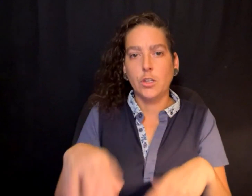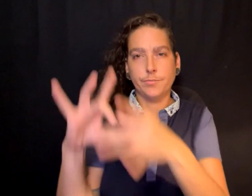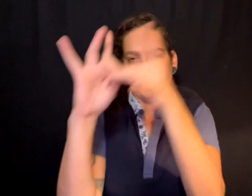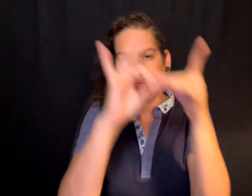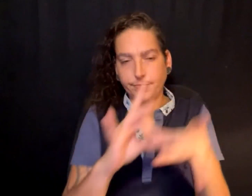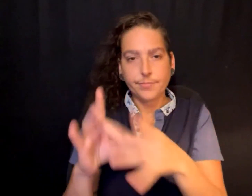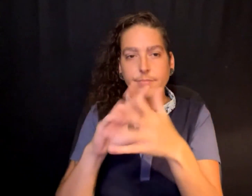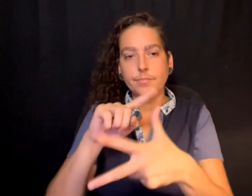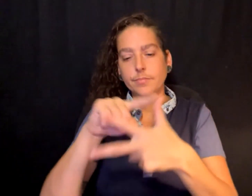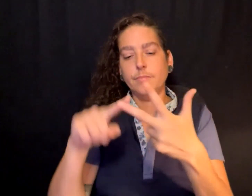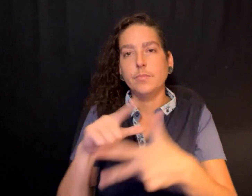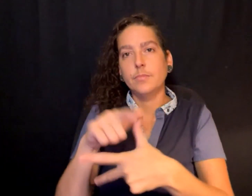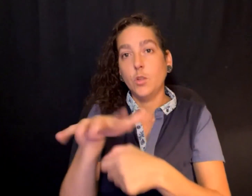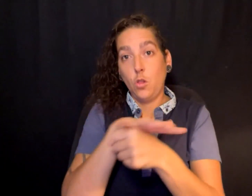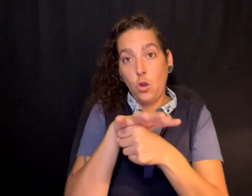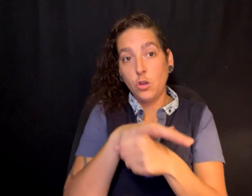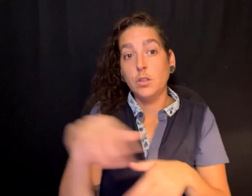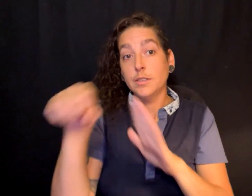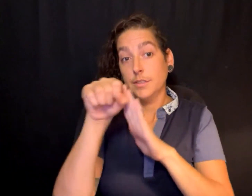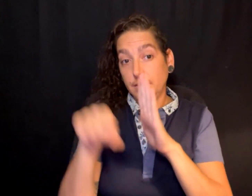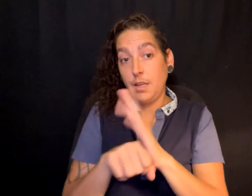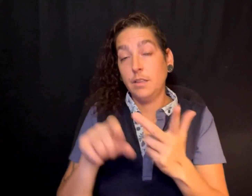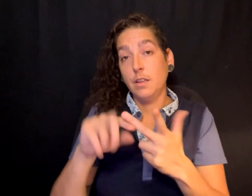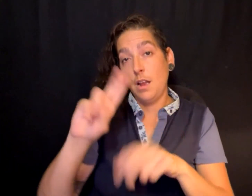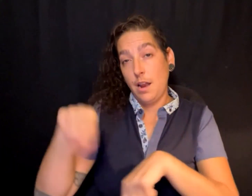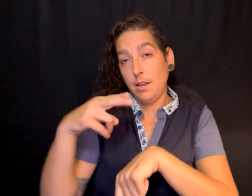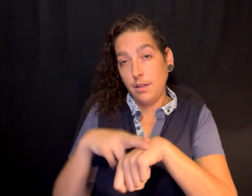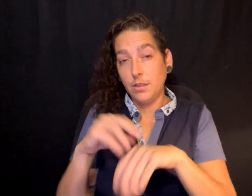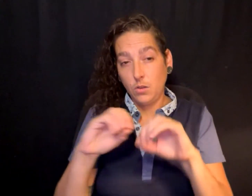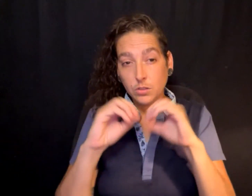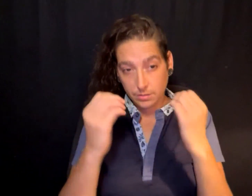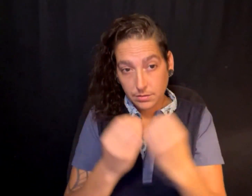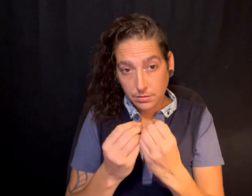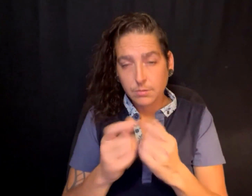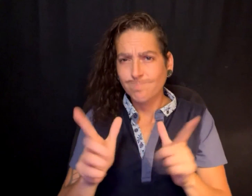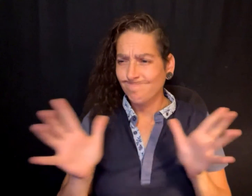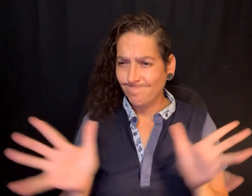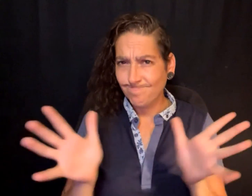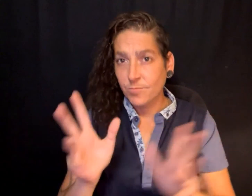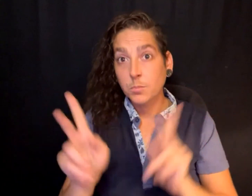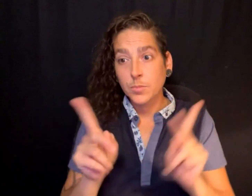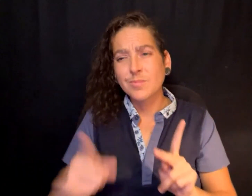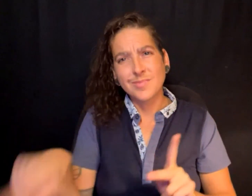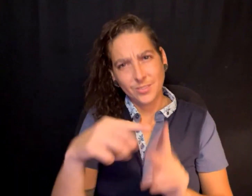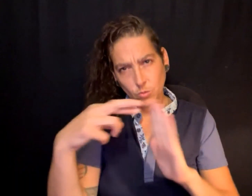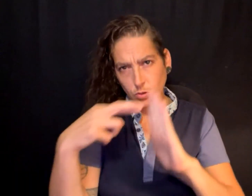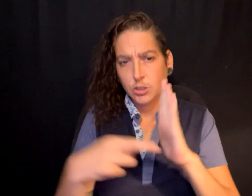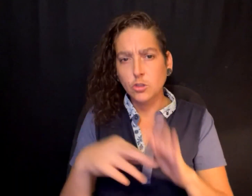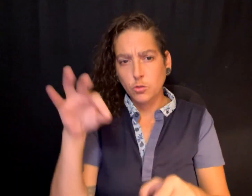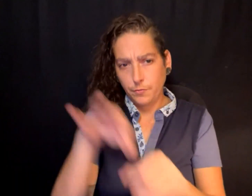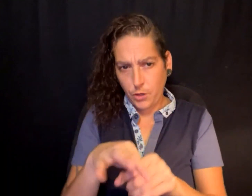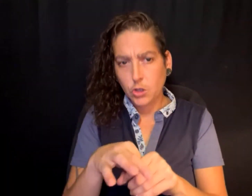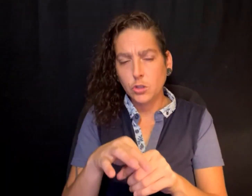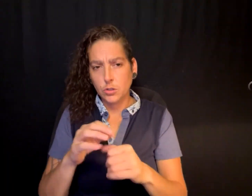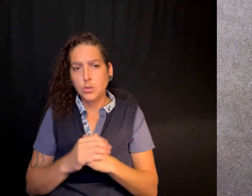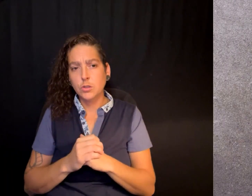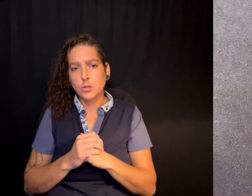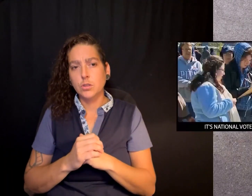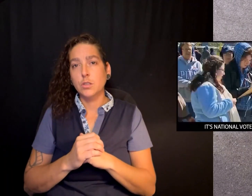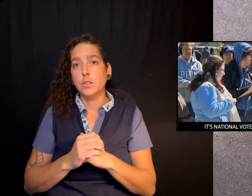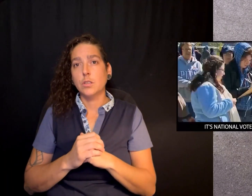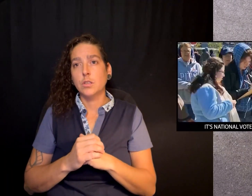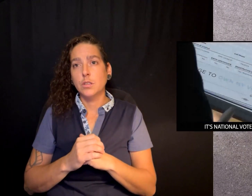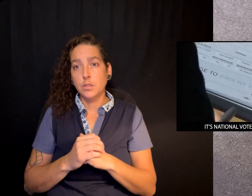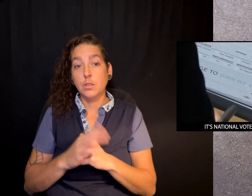and national organizations urging people to register to vote hundreds of thousands of